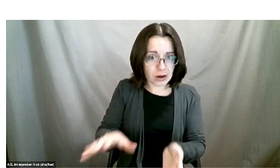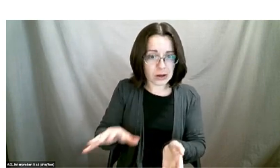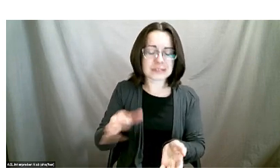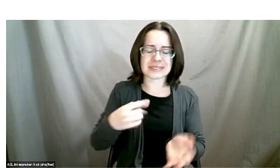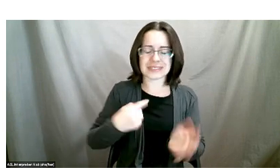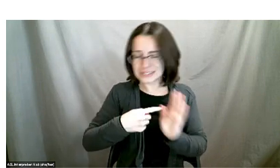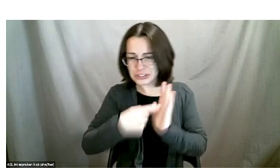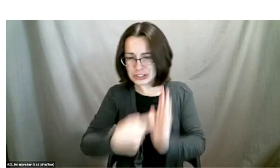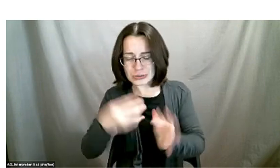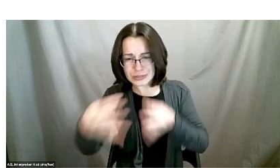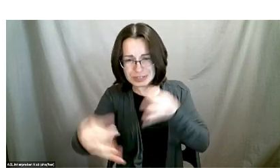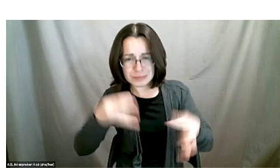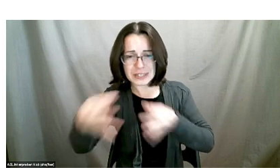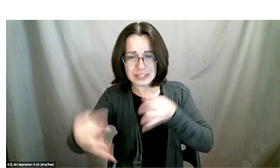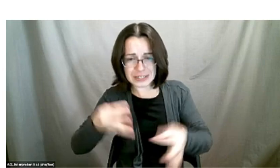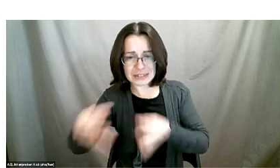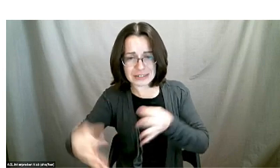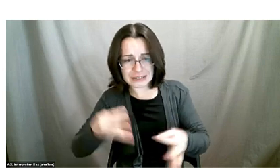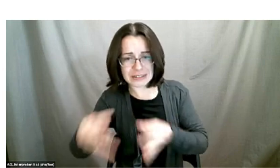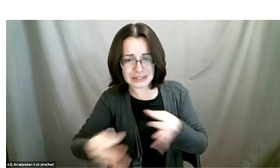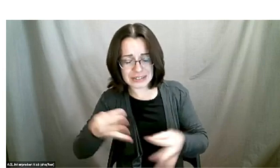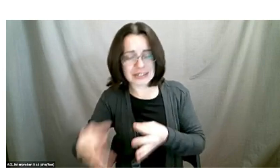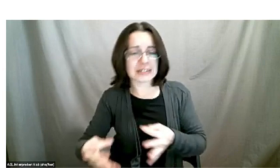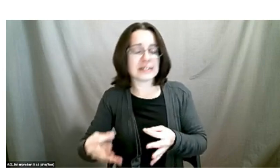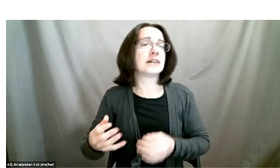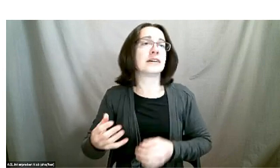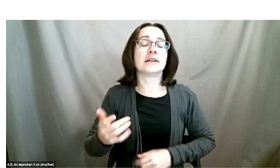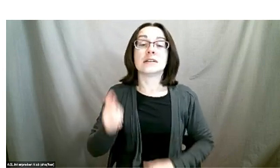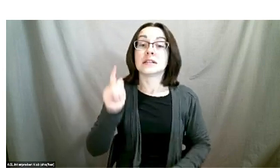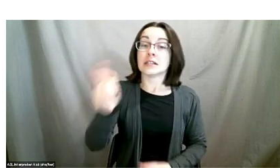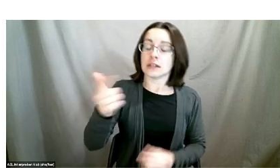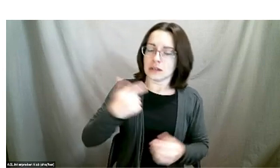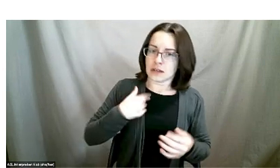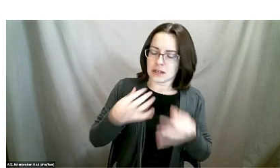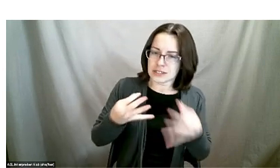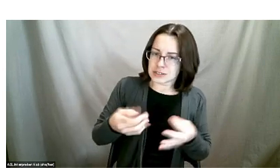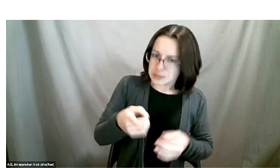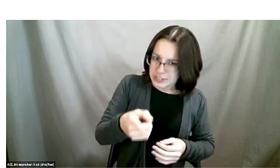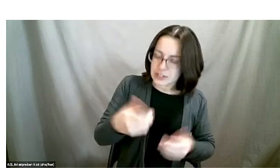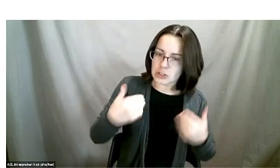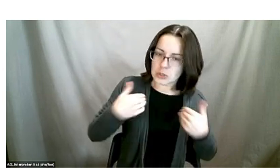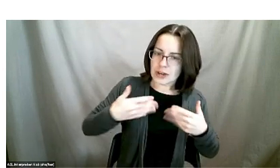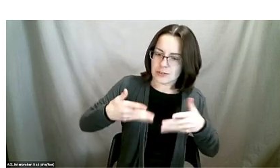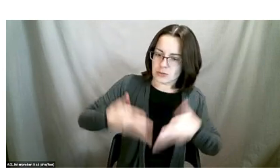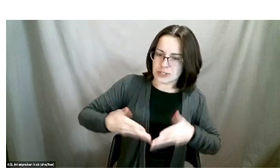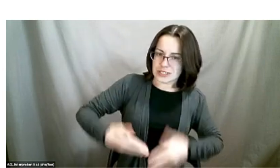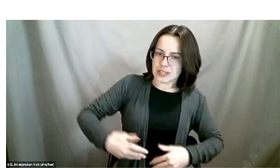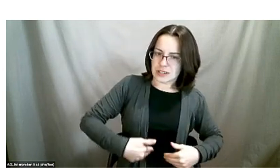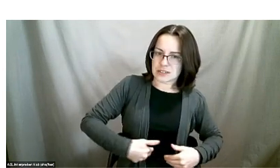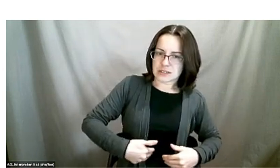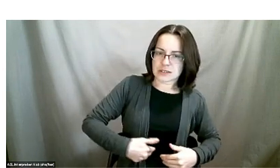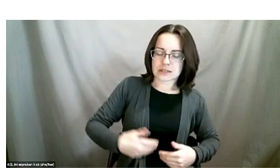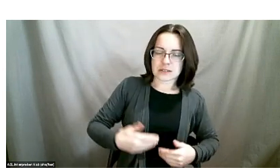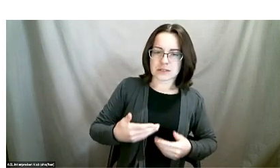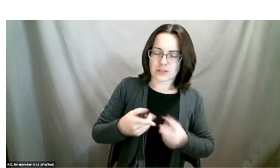when I started briefly to talk about the fact that she had retained products of conception and what some of the management options for that would be.